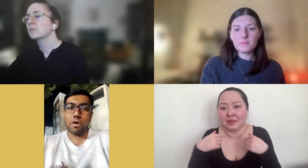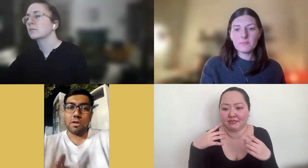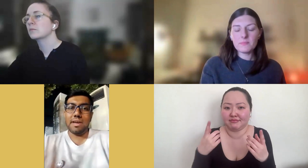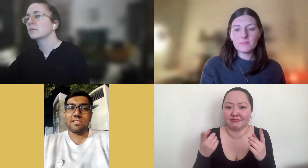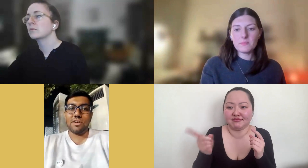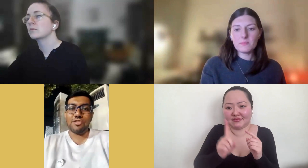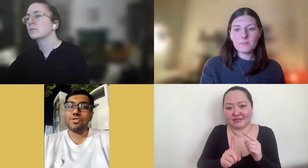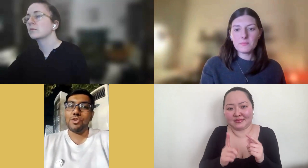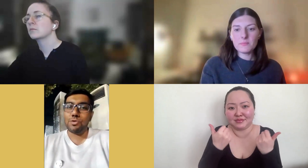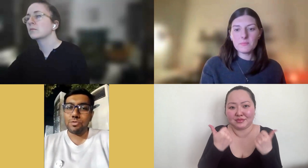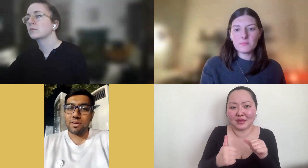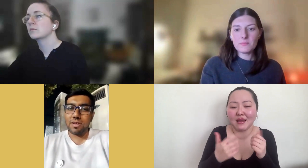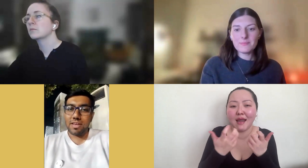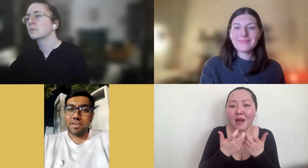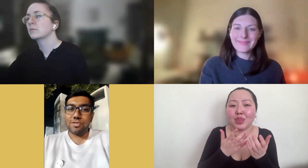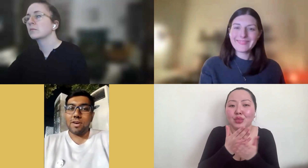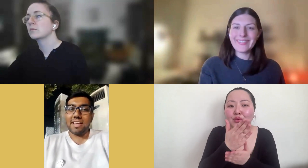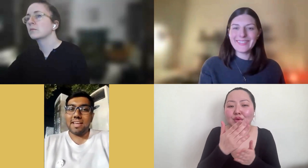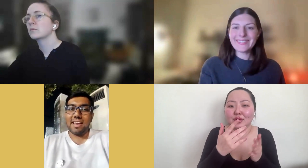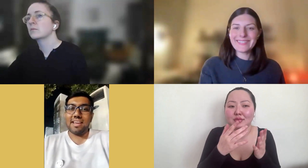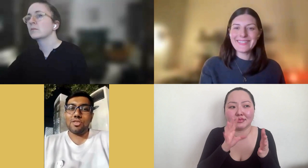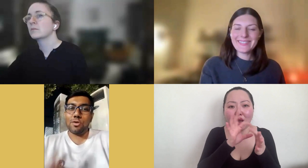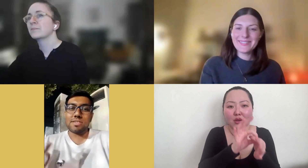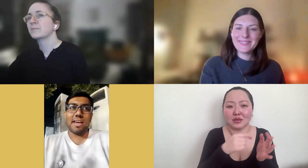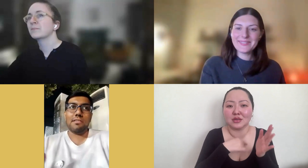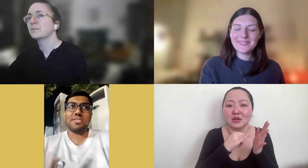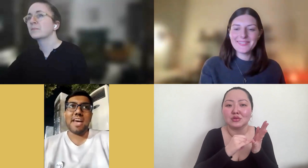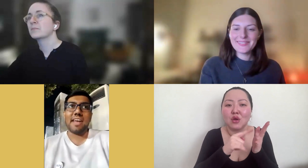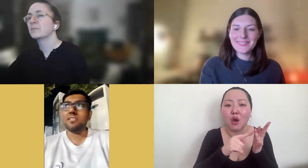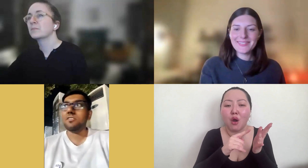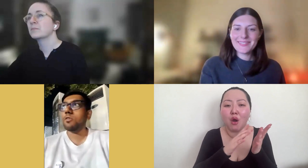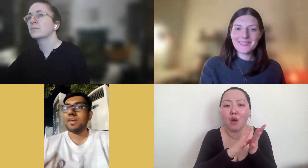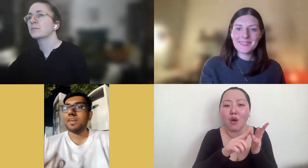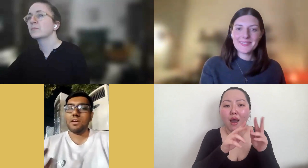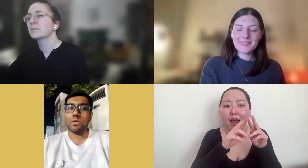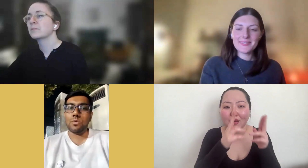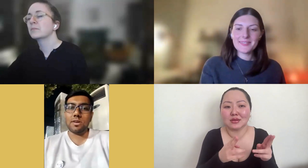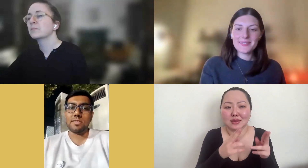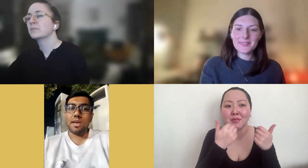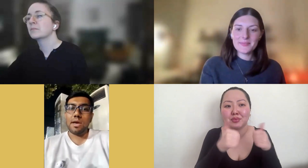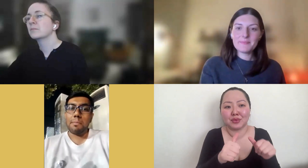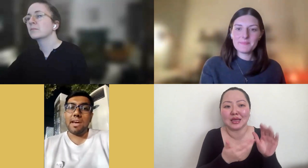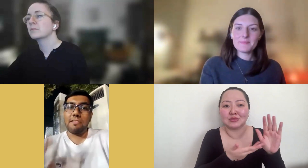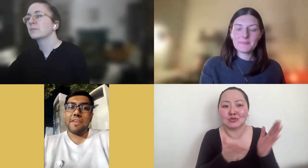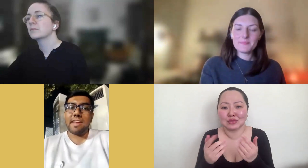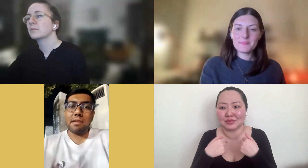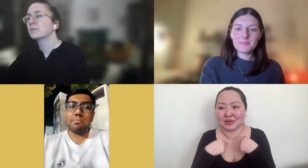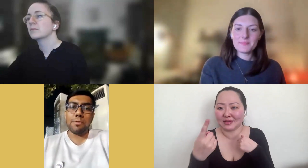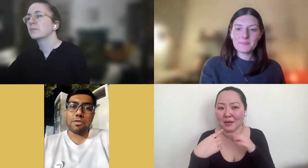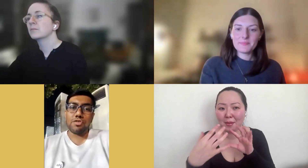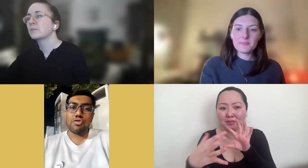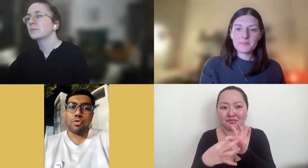what got me introduced to you. Those kind channels and those kind of networks play a very important